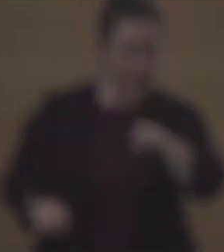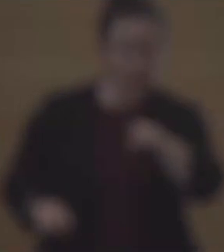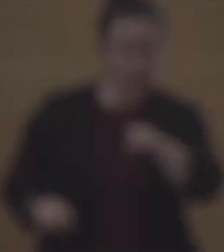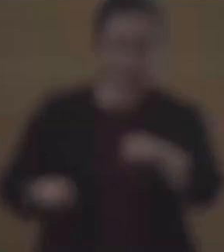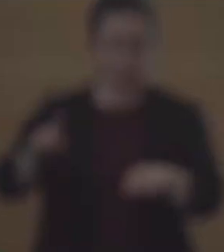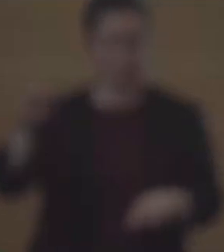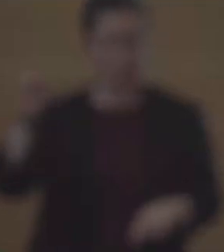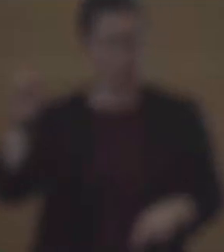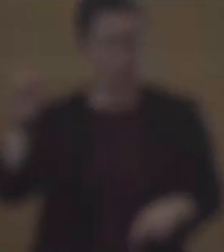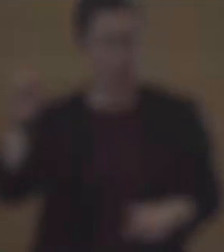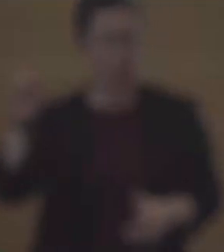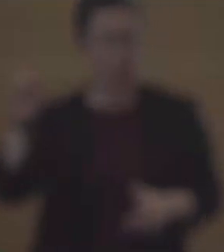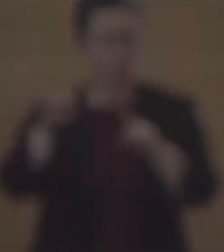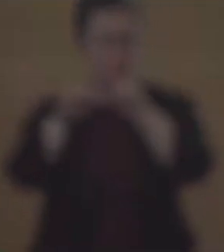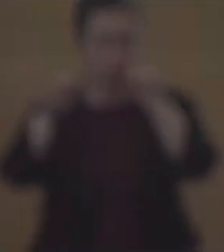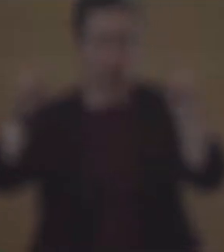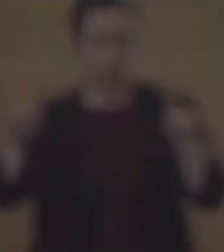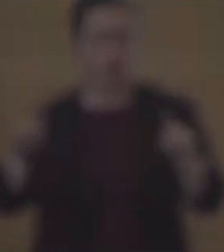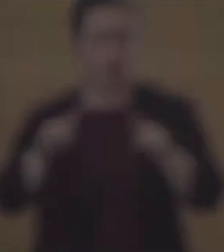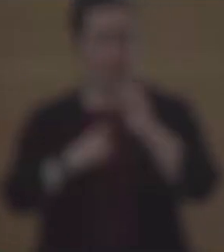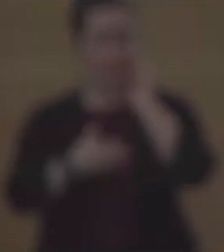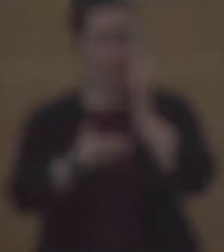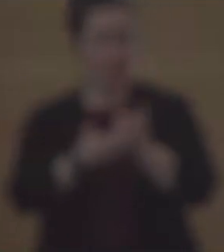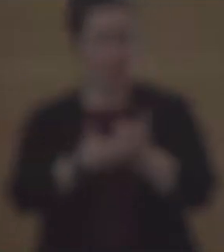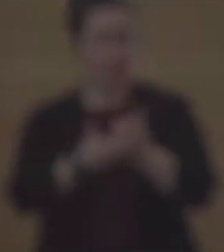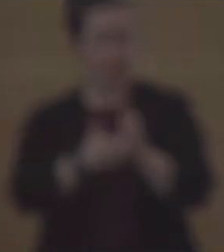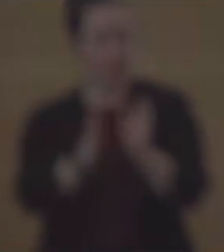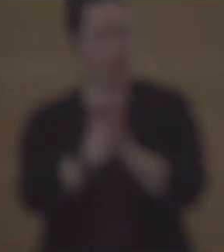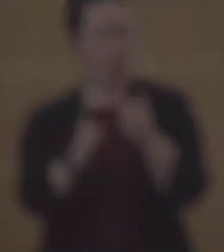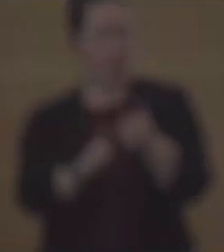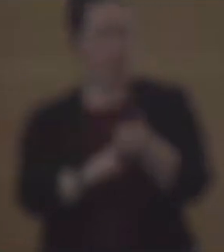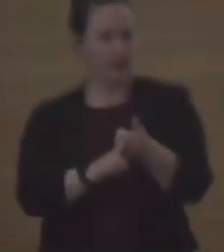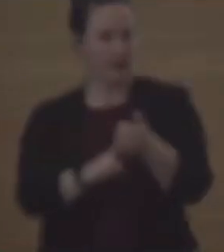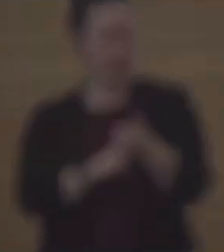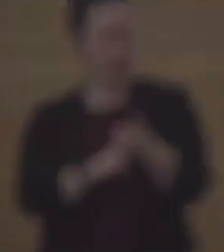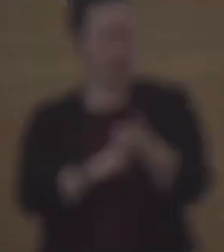is a photo of the book Disability Visibility,